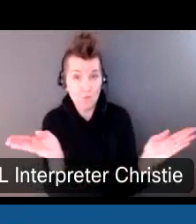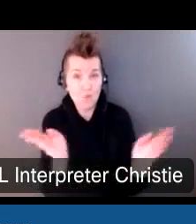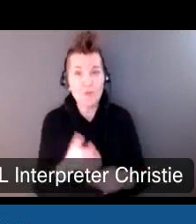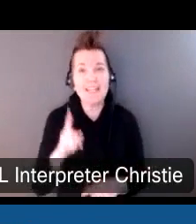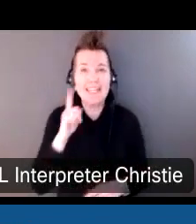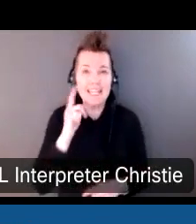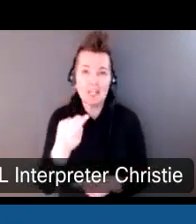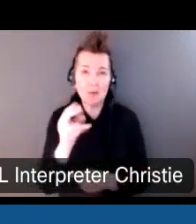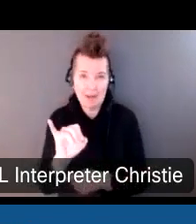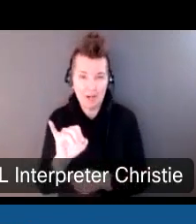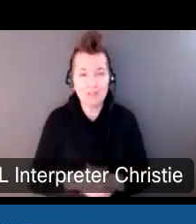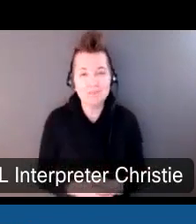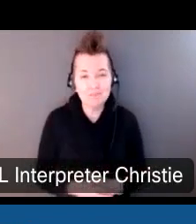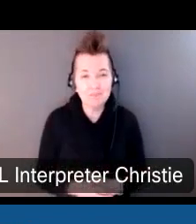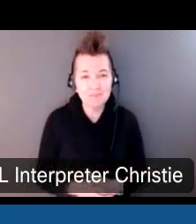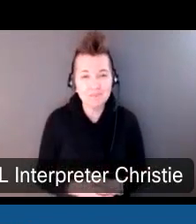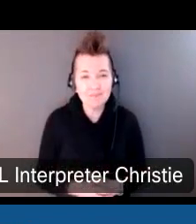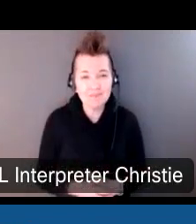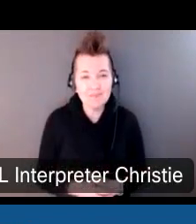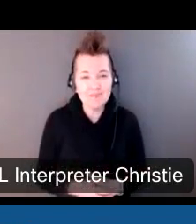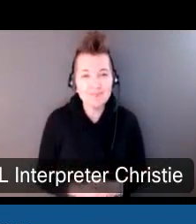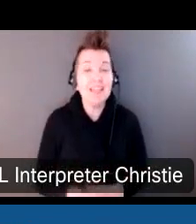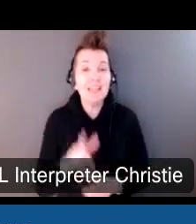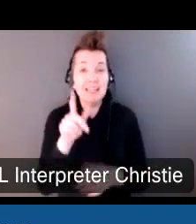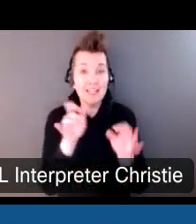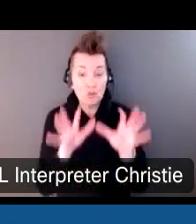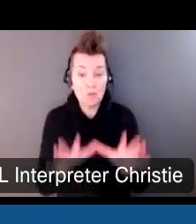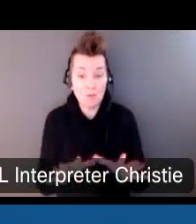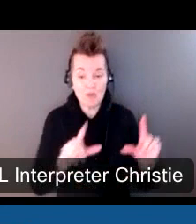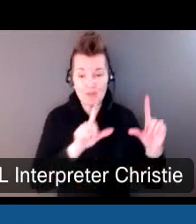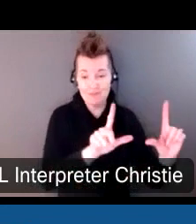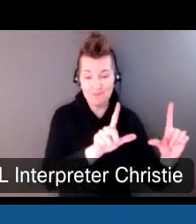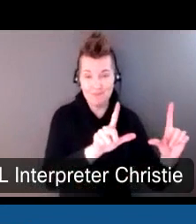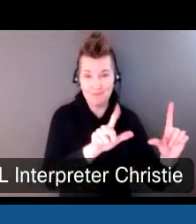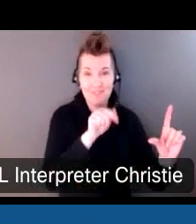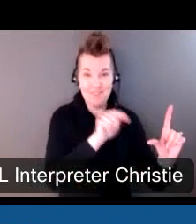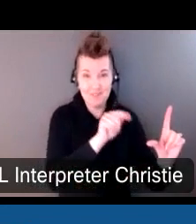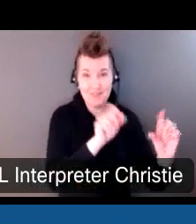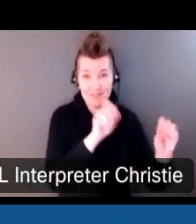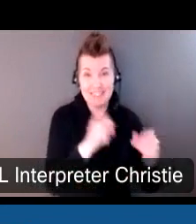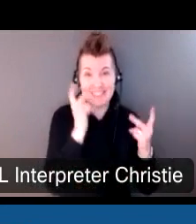You can find the interpreters on the first video tile on your screen. You will be muted throughout this presentation.